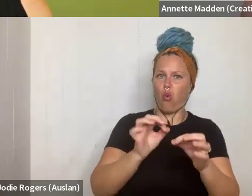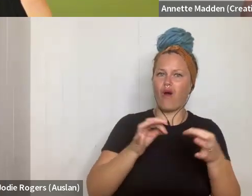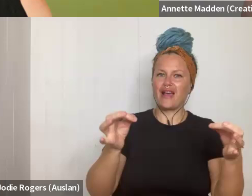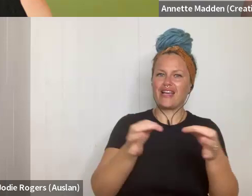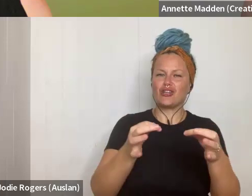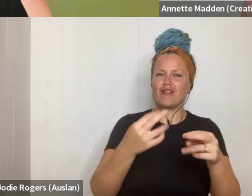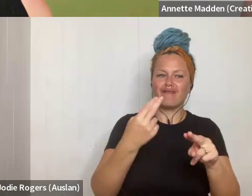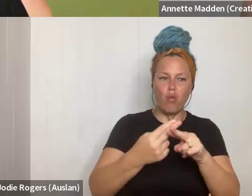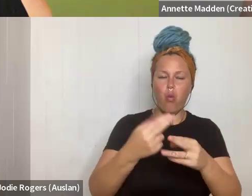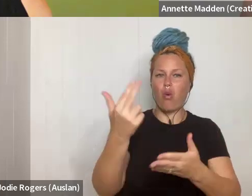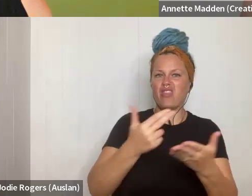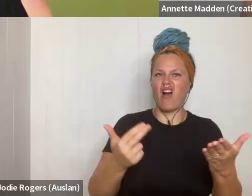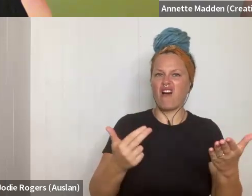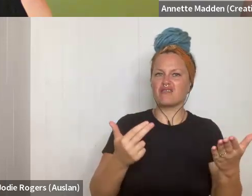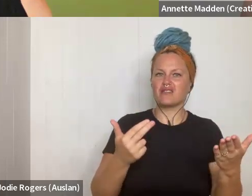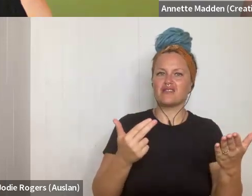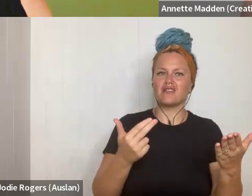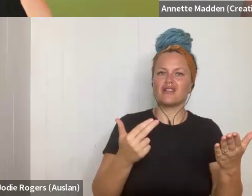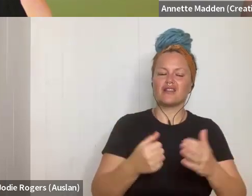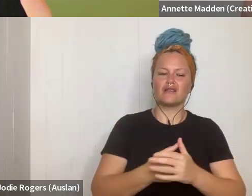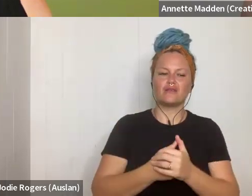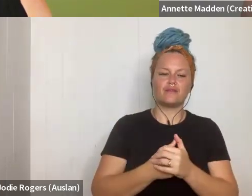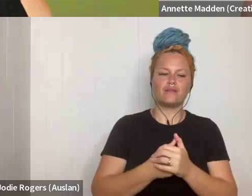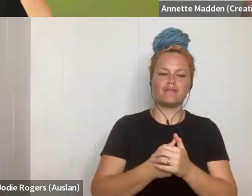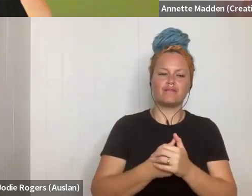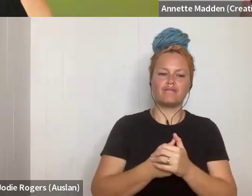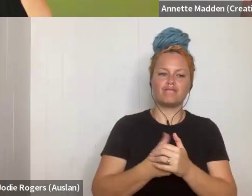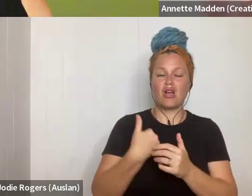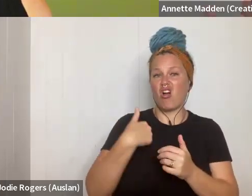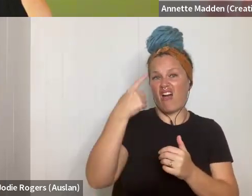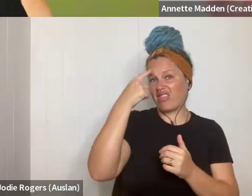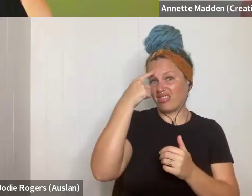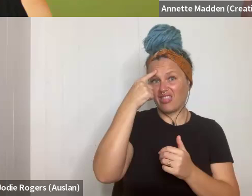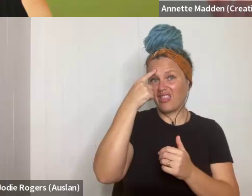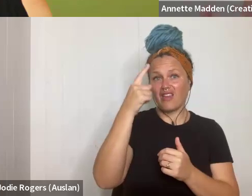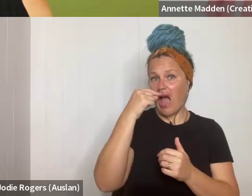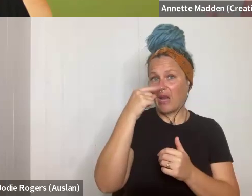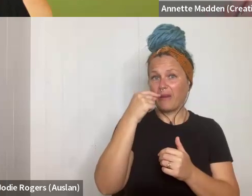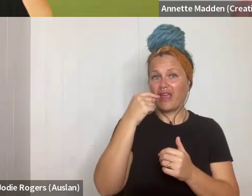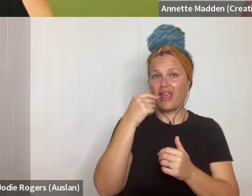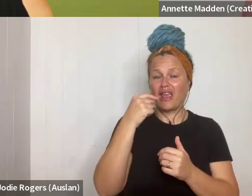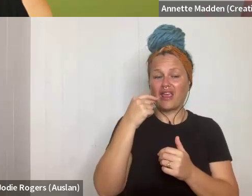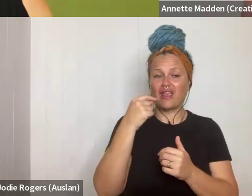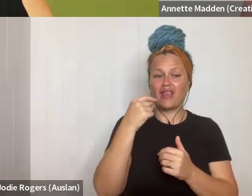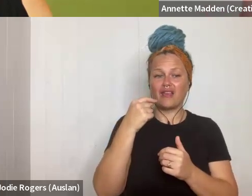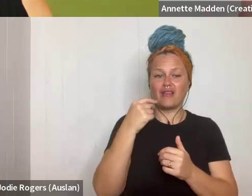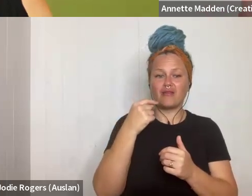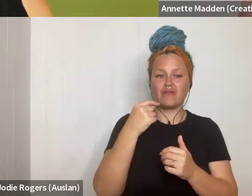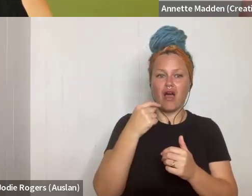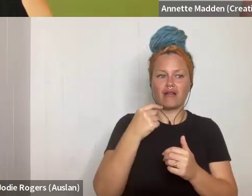over that two-year period that are going to be most important for your organisation, for the artists,